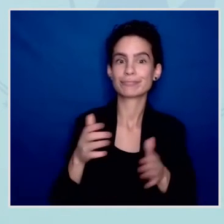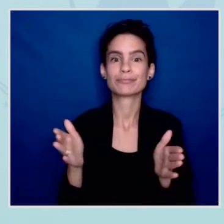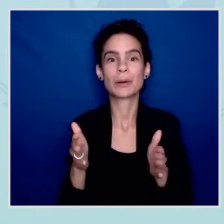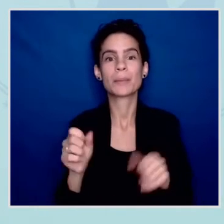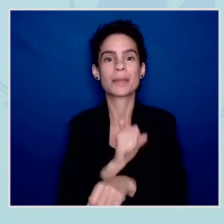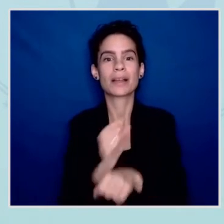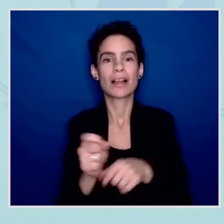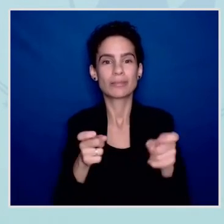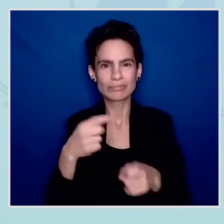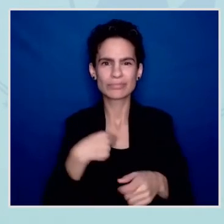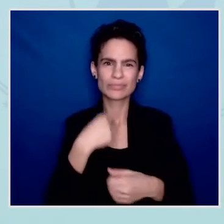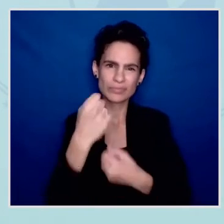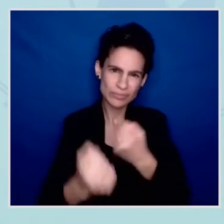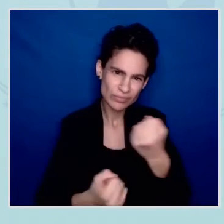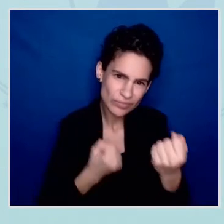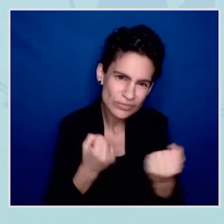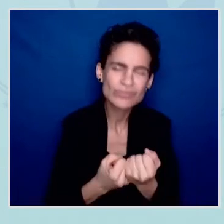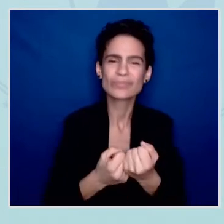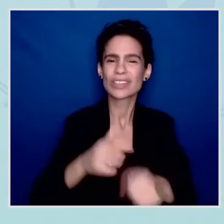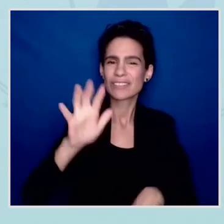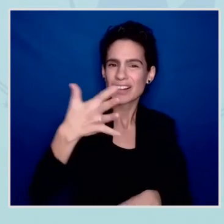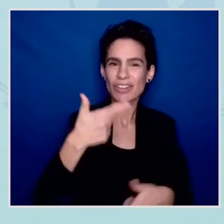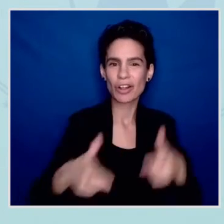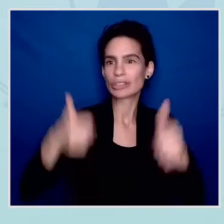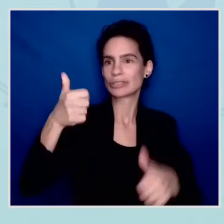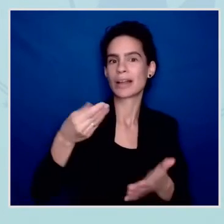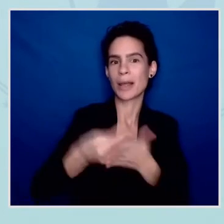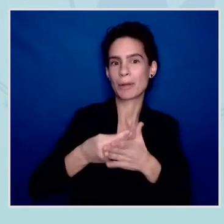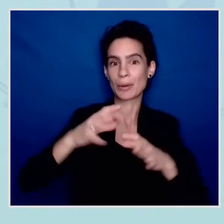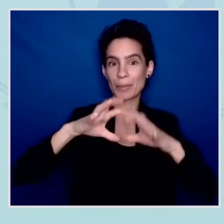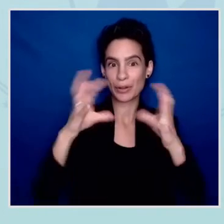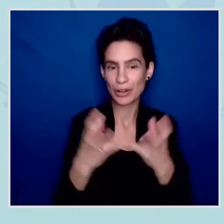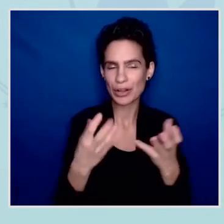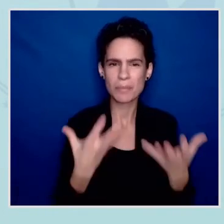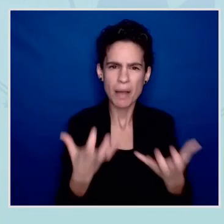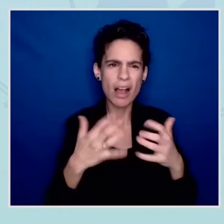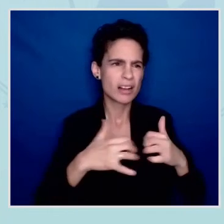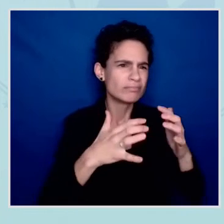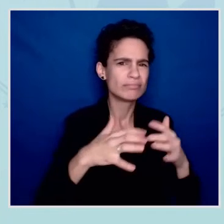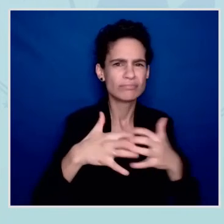AND SPURGE OF CREATION. TODAY AS CALIFORNIA SMALL